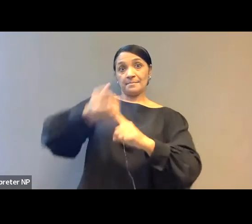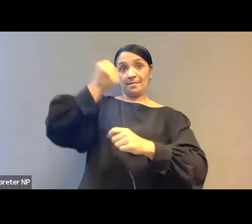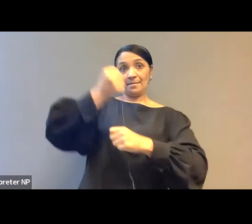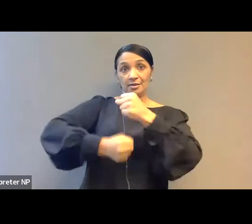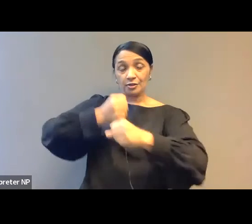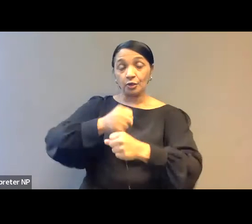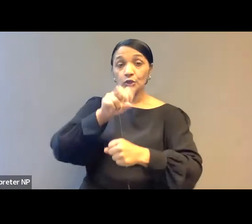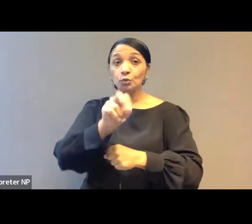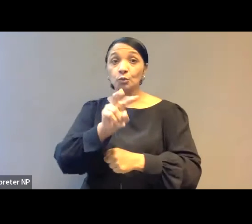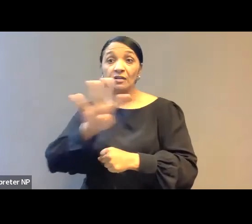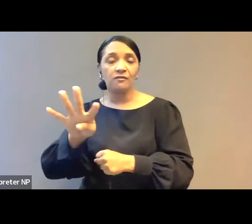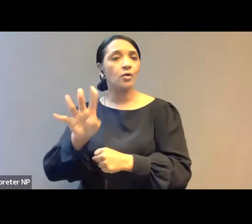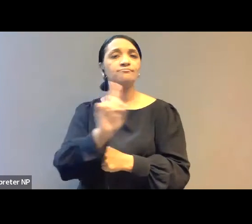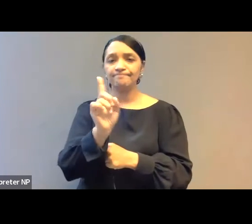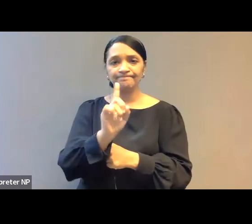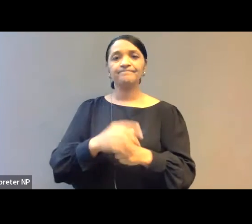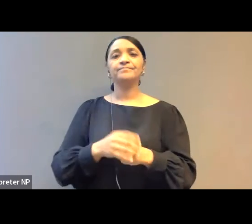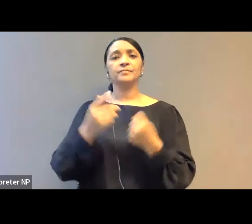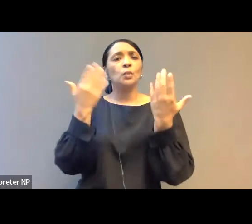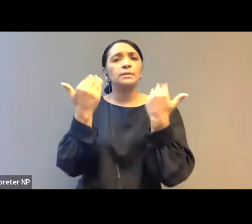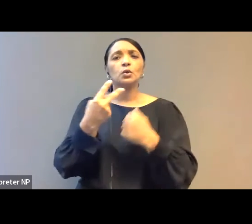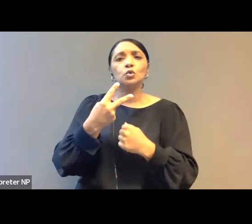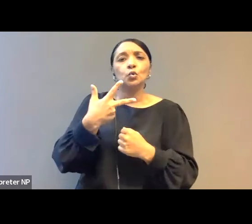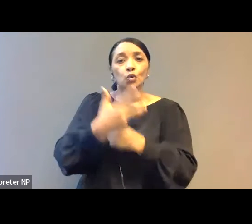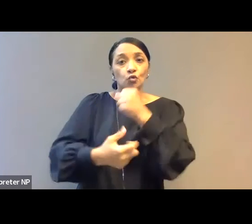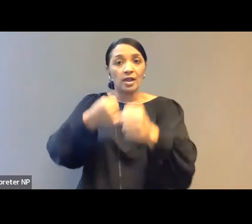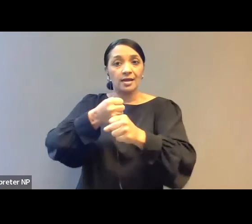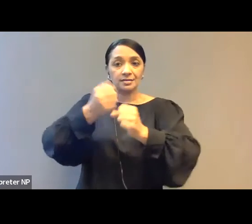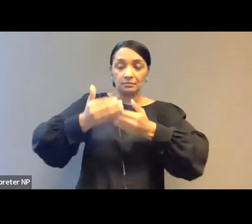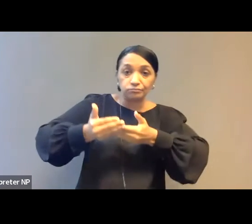We expect 2 to 3 years or more until the card is a reality